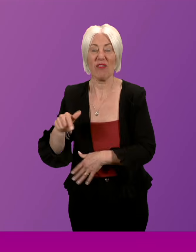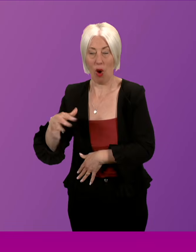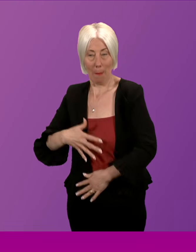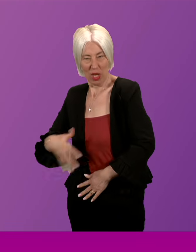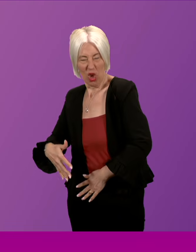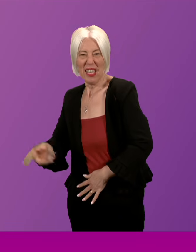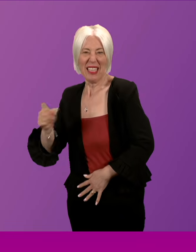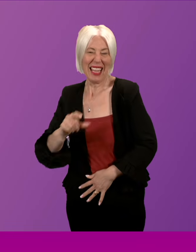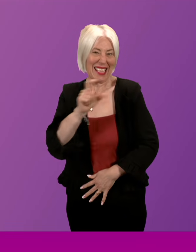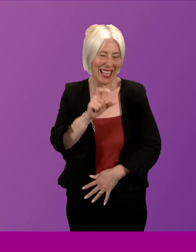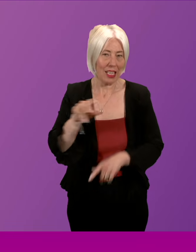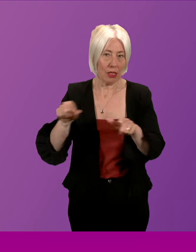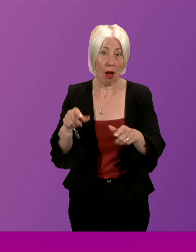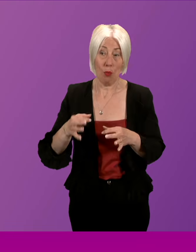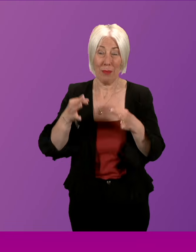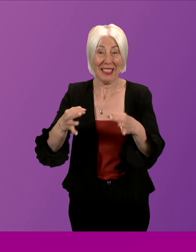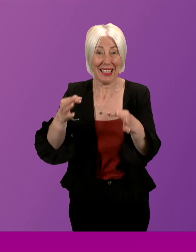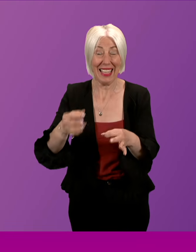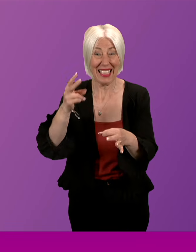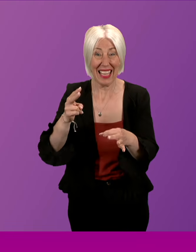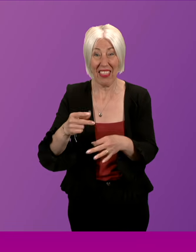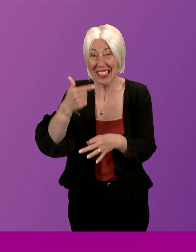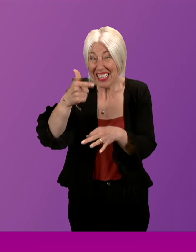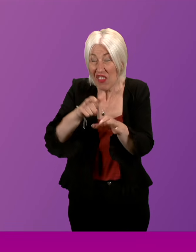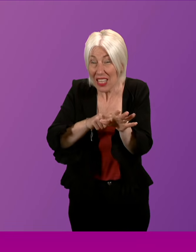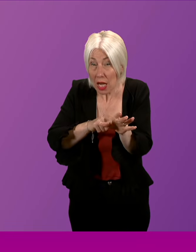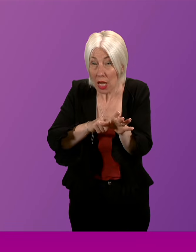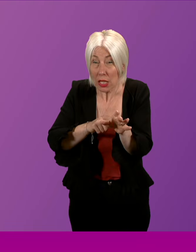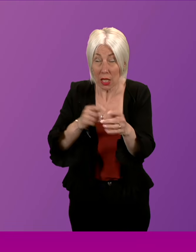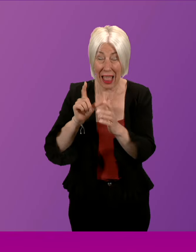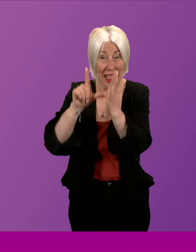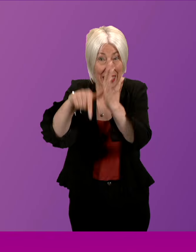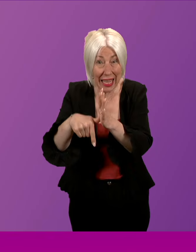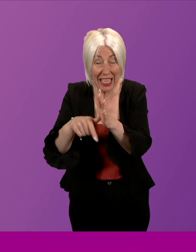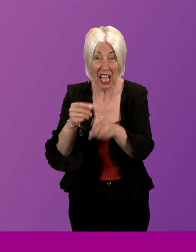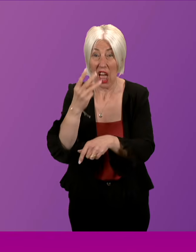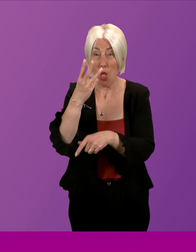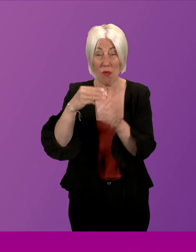so that they will now be seven years overdue and at least £300 million over budget. After this